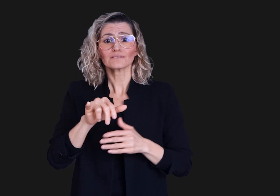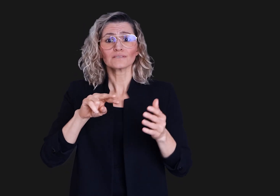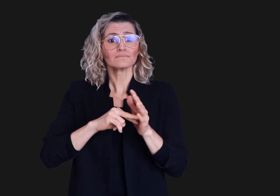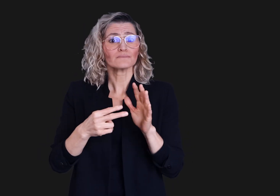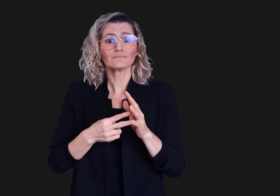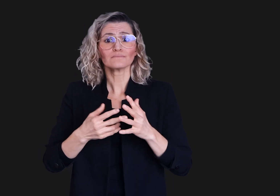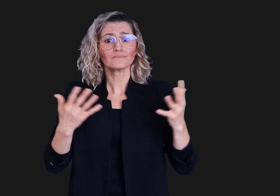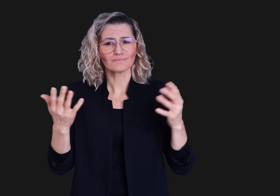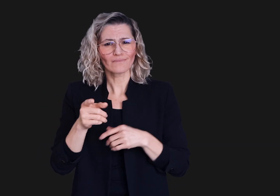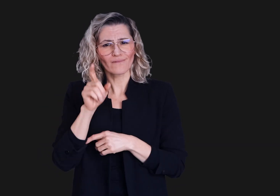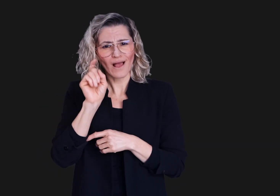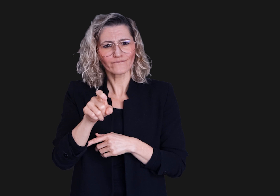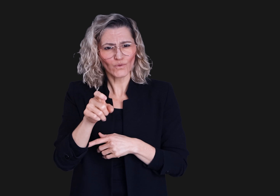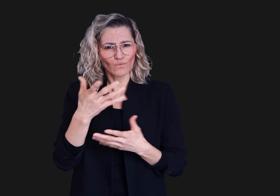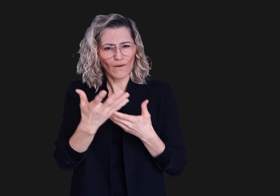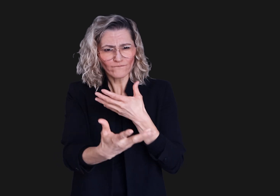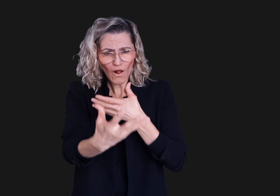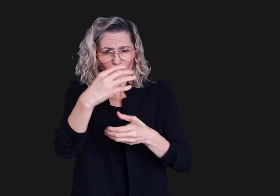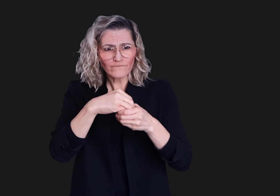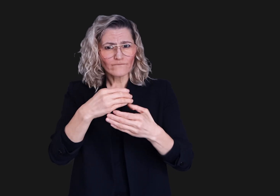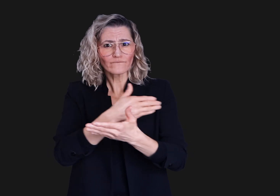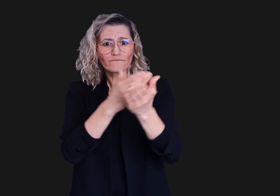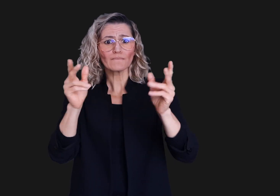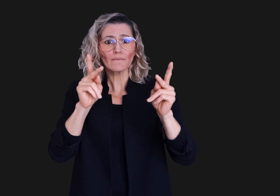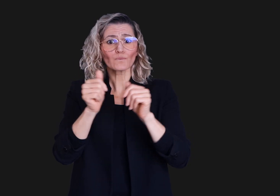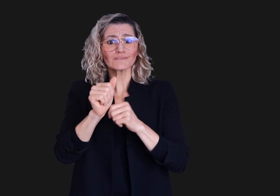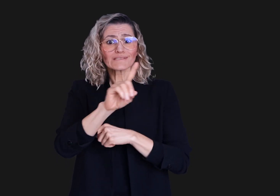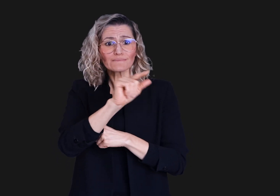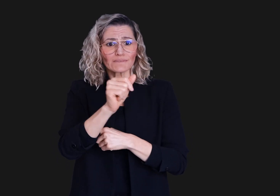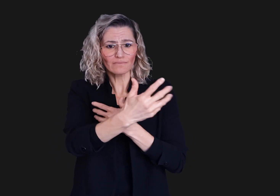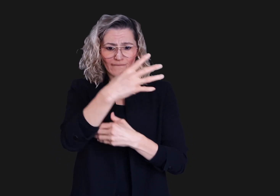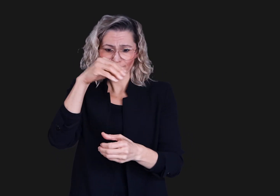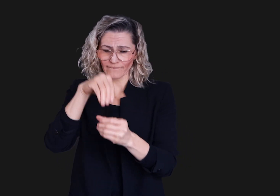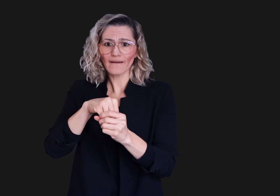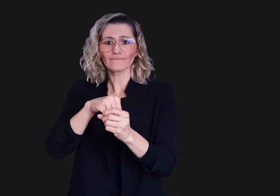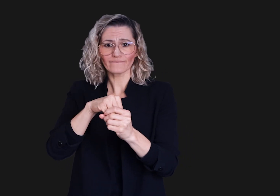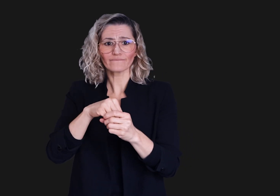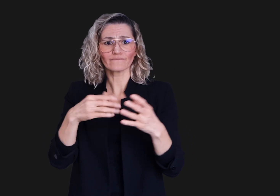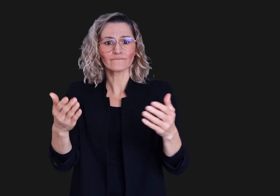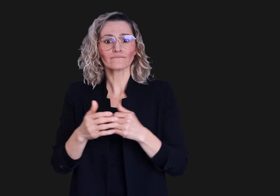This means that people with disabilities need to be involved.